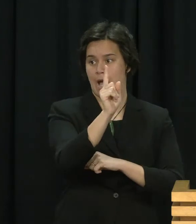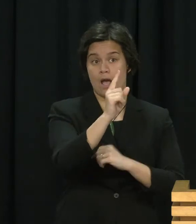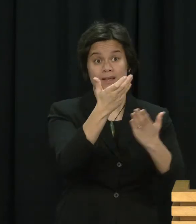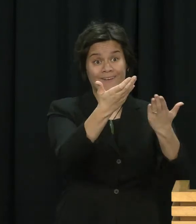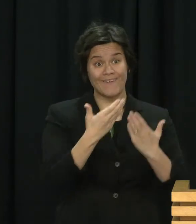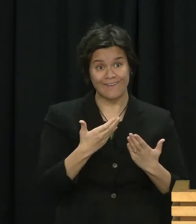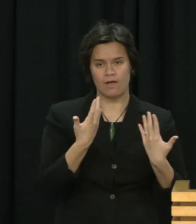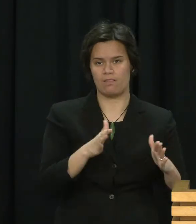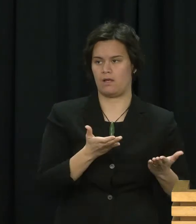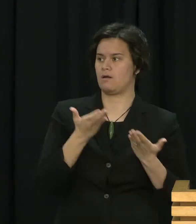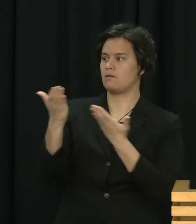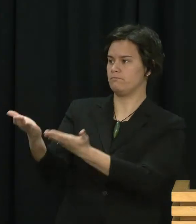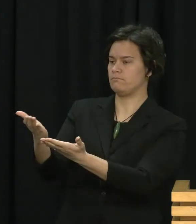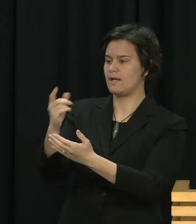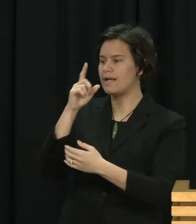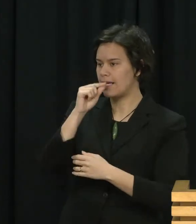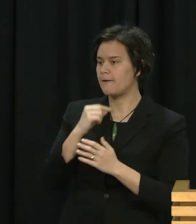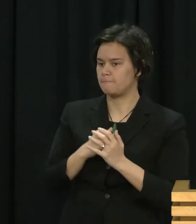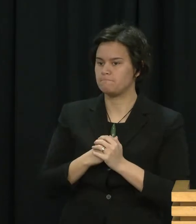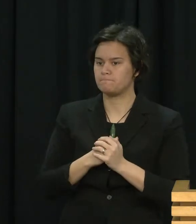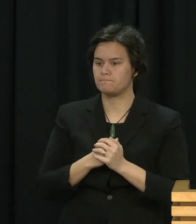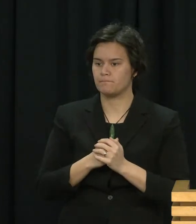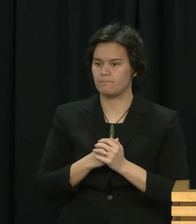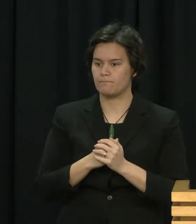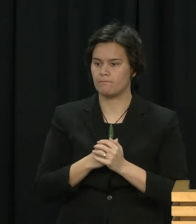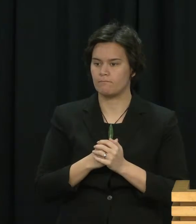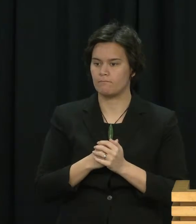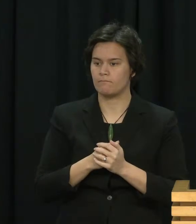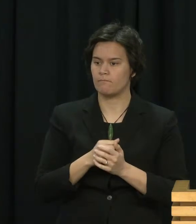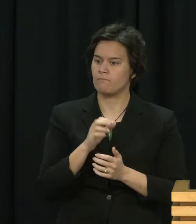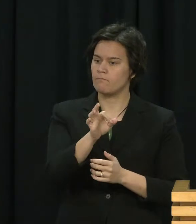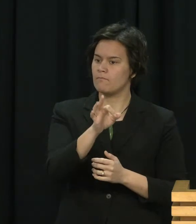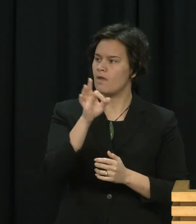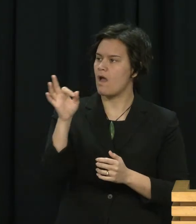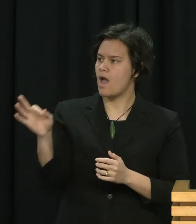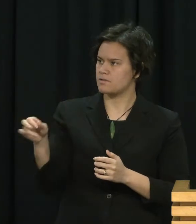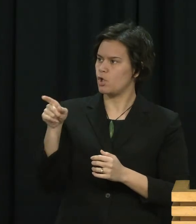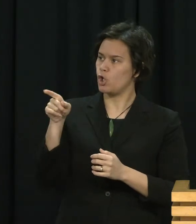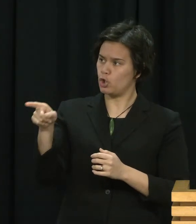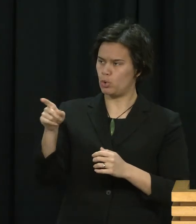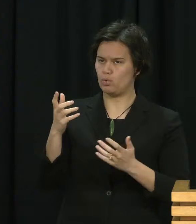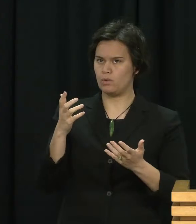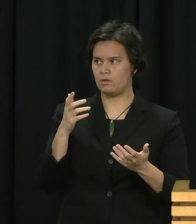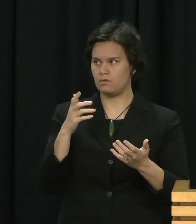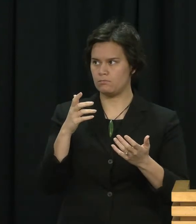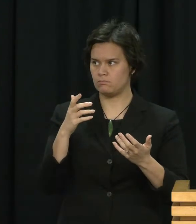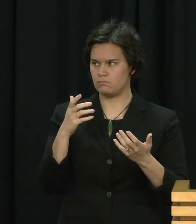adviser, our covity vaccination technical advisory group is meeting today so we'll have that information